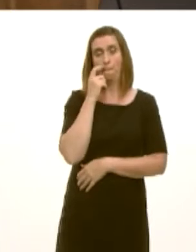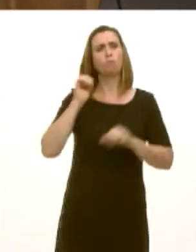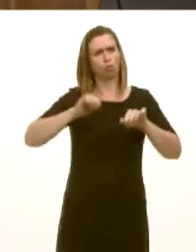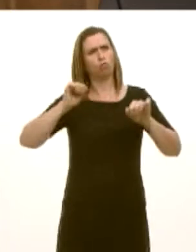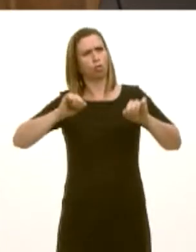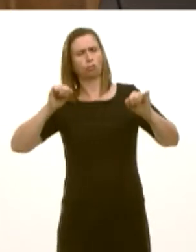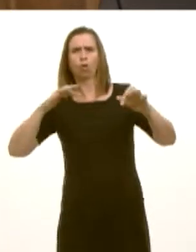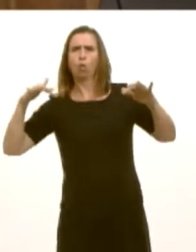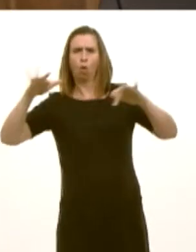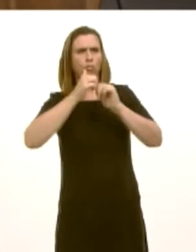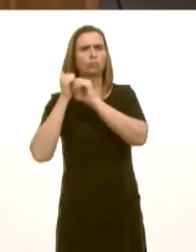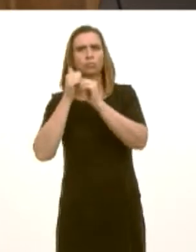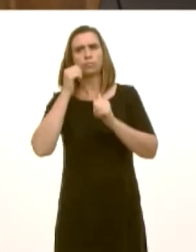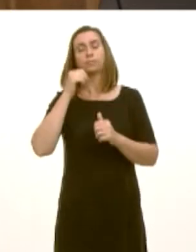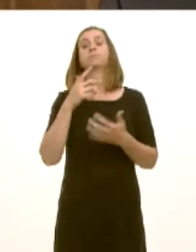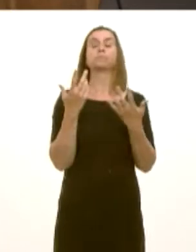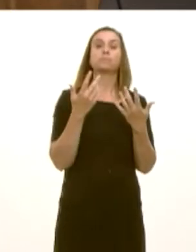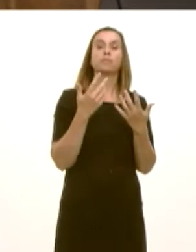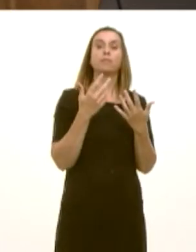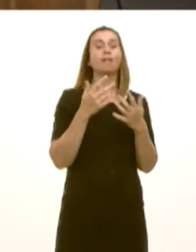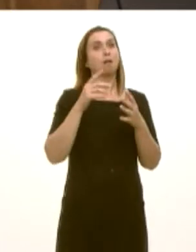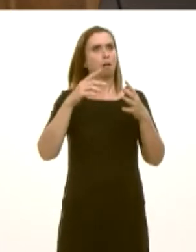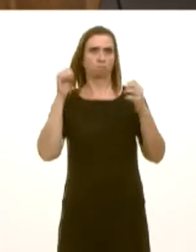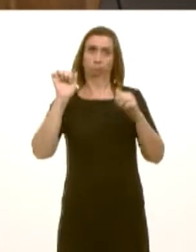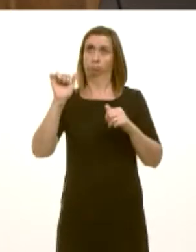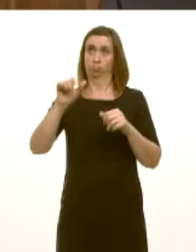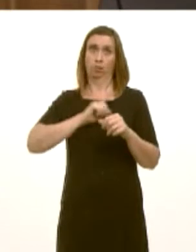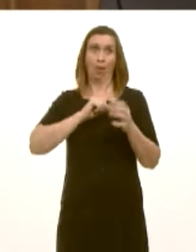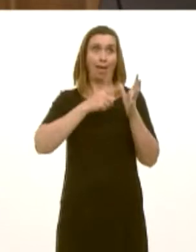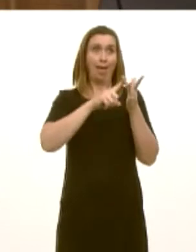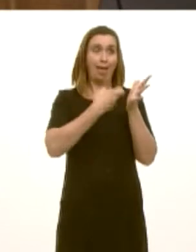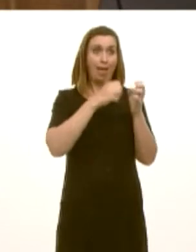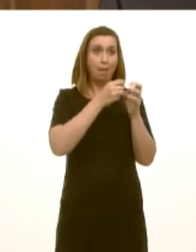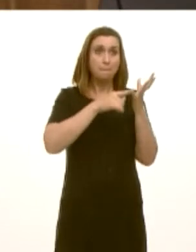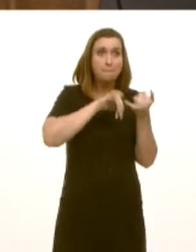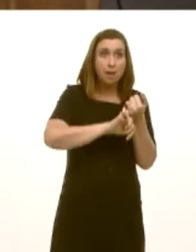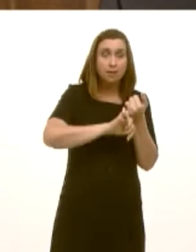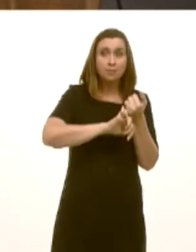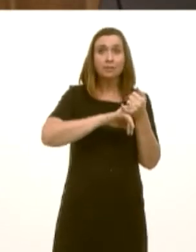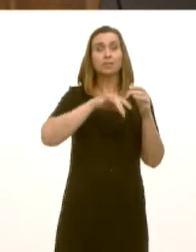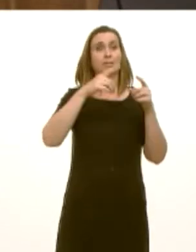access to the single market, large employers such as Airbus and, of course, the access to training that Iíve already mentioned.